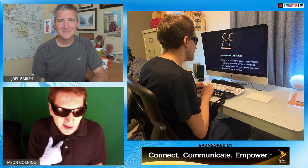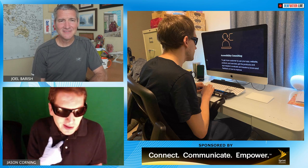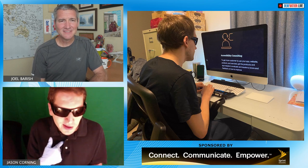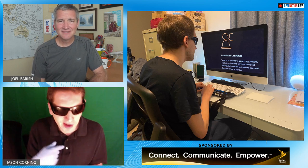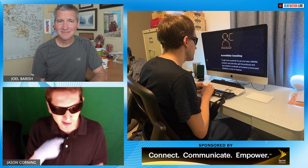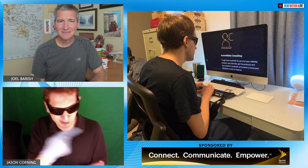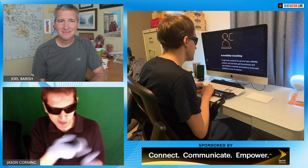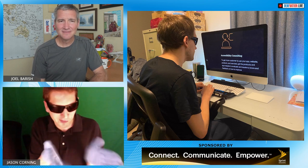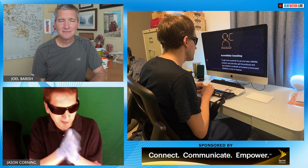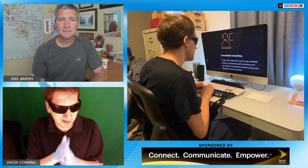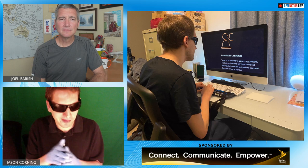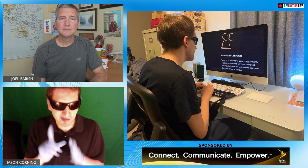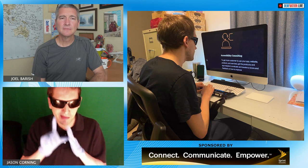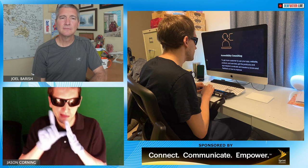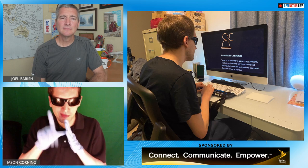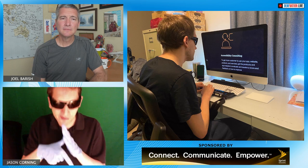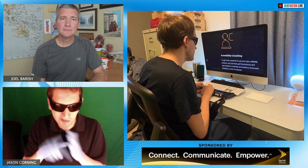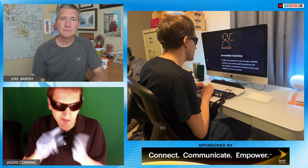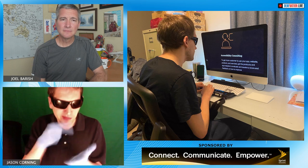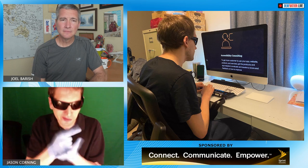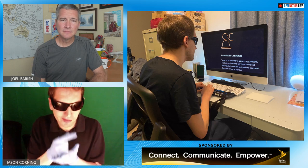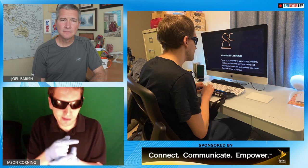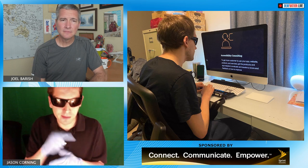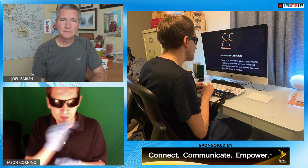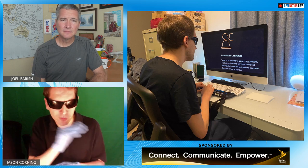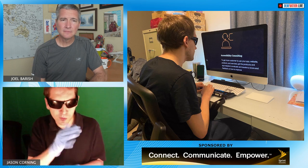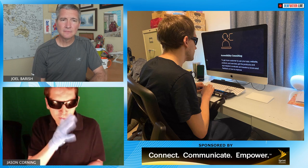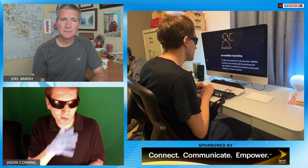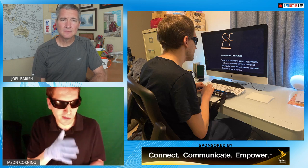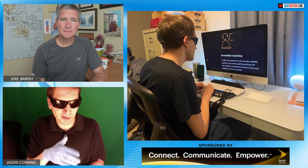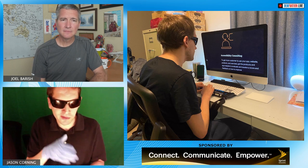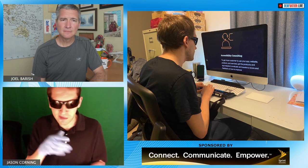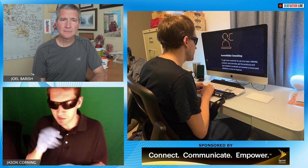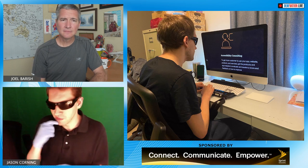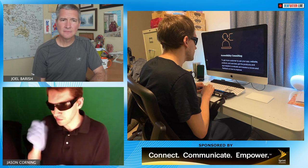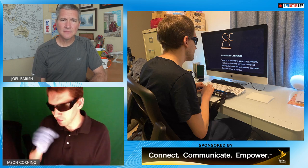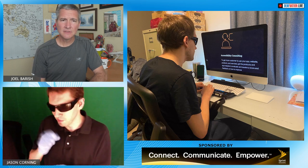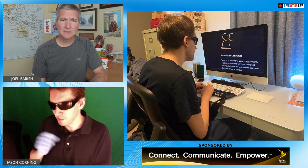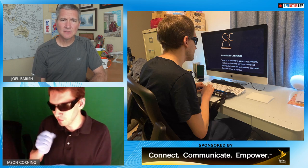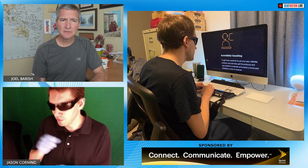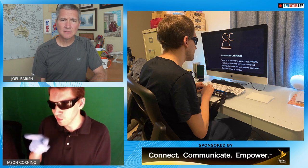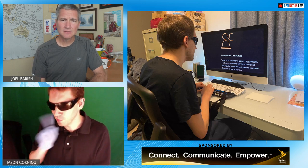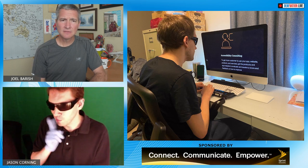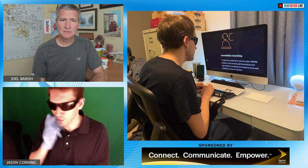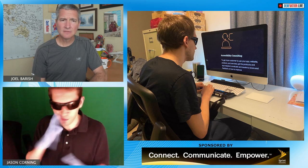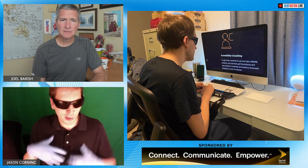when they graduate they will ask their parent if they are deafblind and their parents say yes.